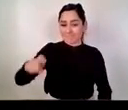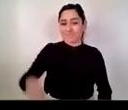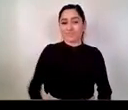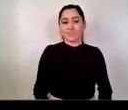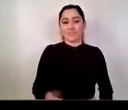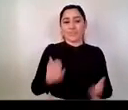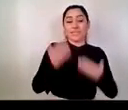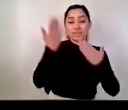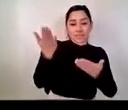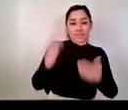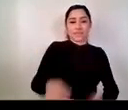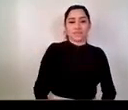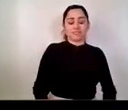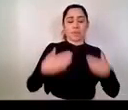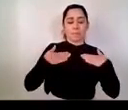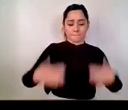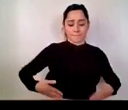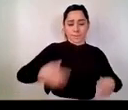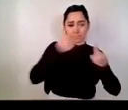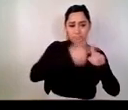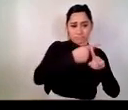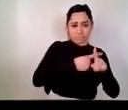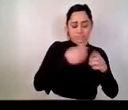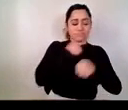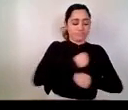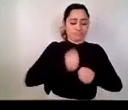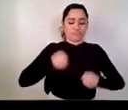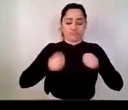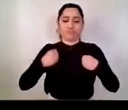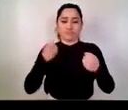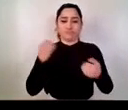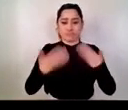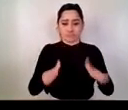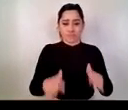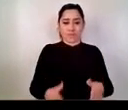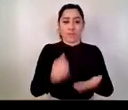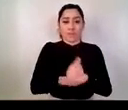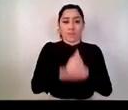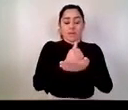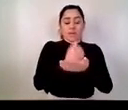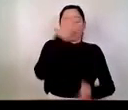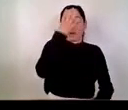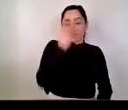The drop in body temperature after a bath may help you feel sleepy and the bath can help you to relax.